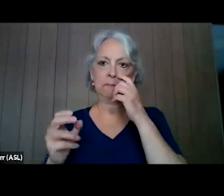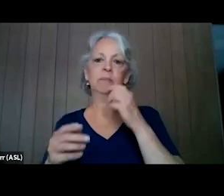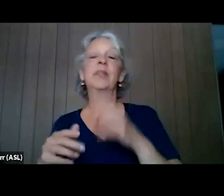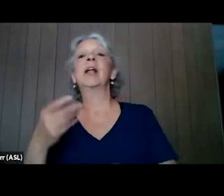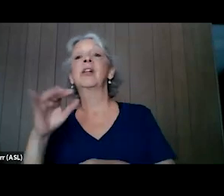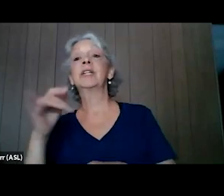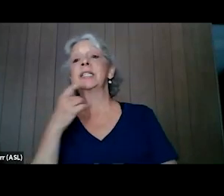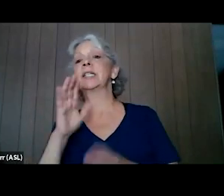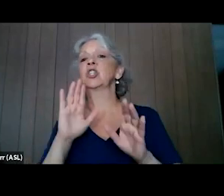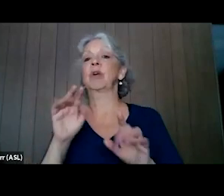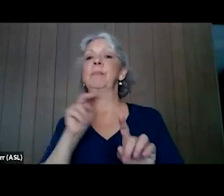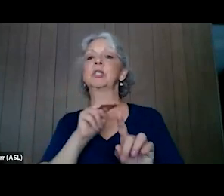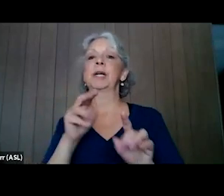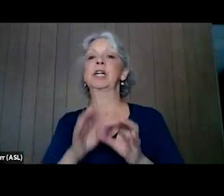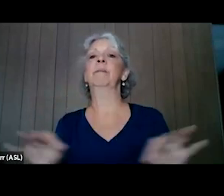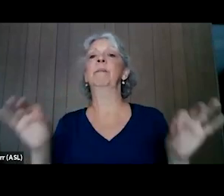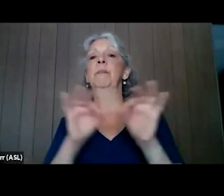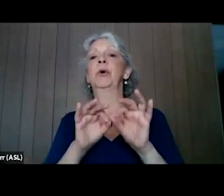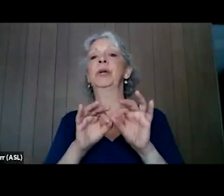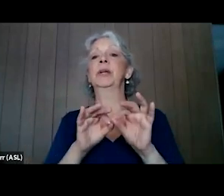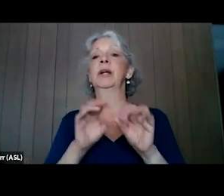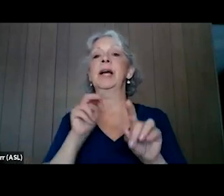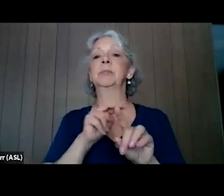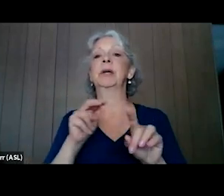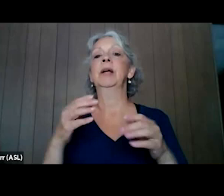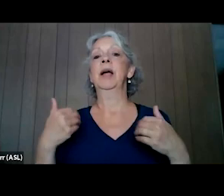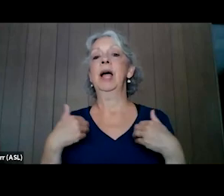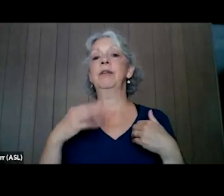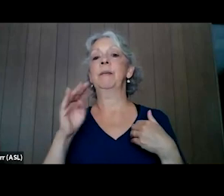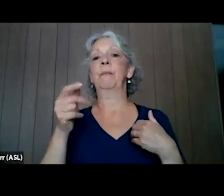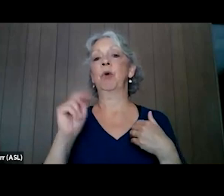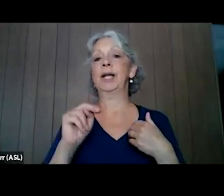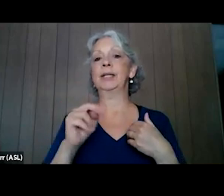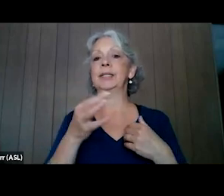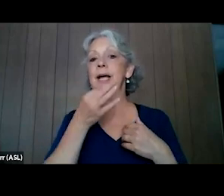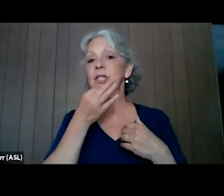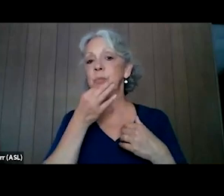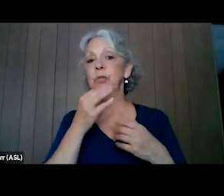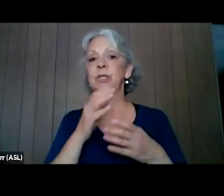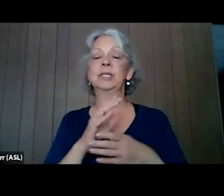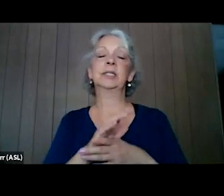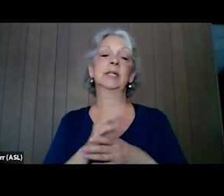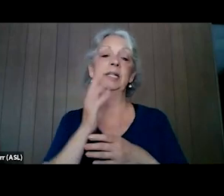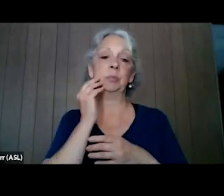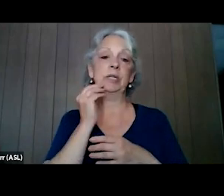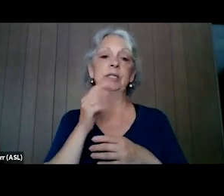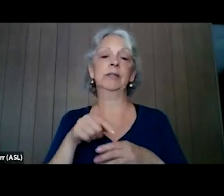and such an important aspect of this panel here is having Brian's, you know, content expert on this. So also add just some more points,